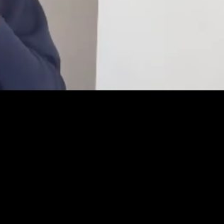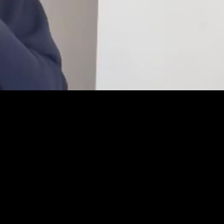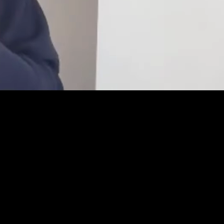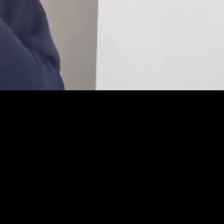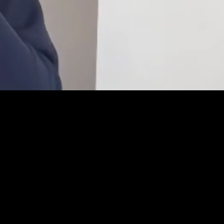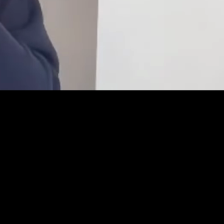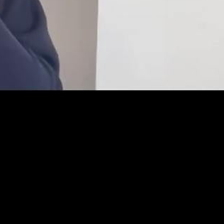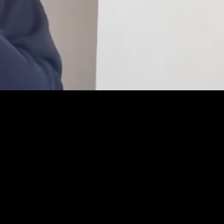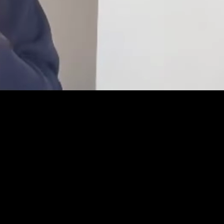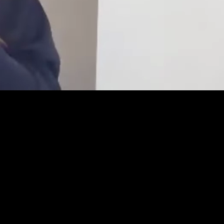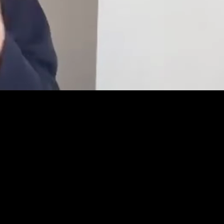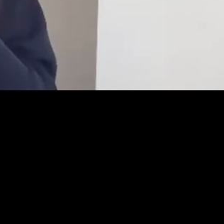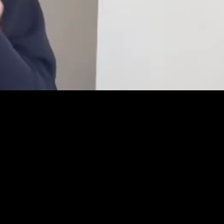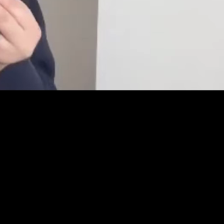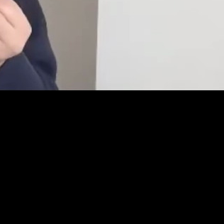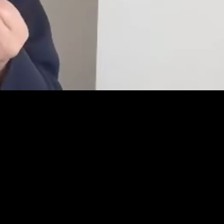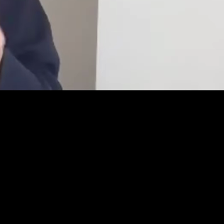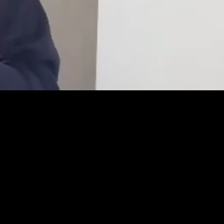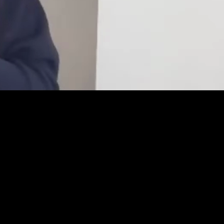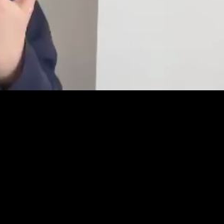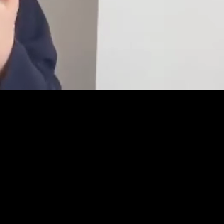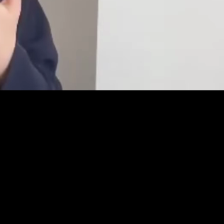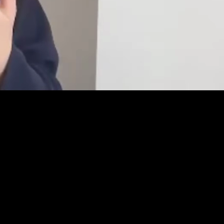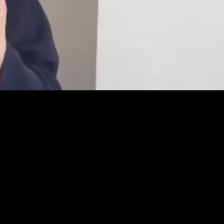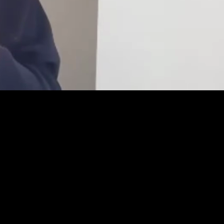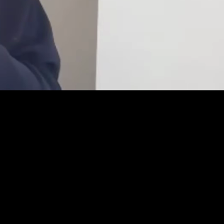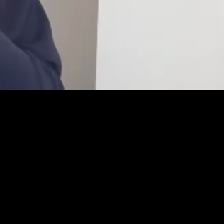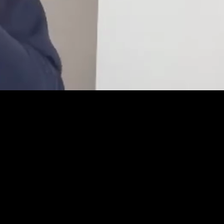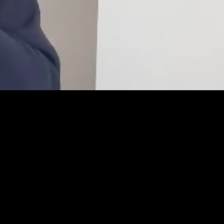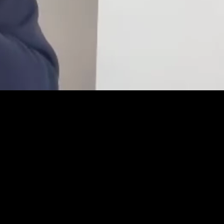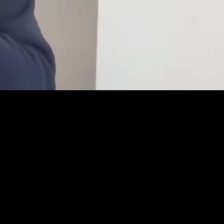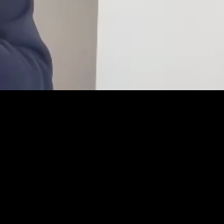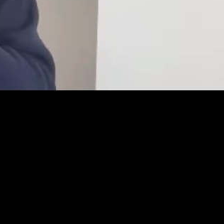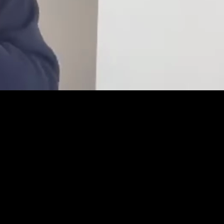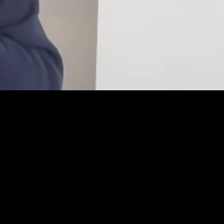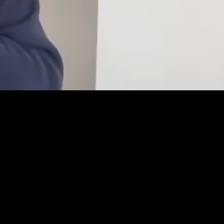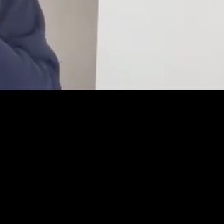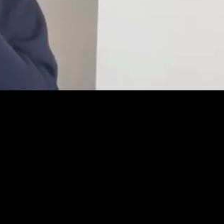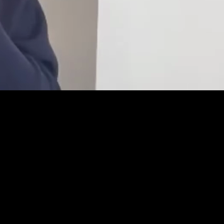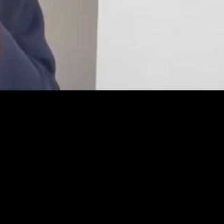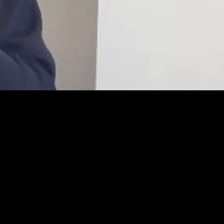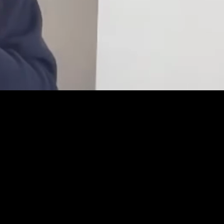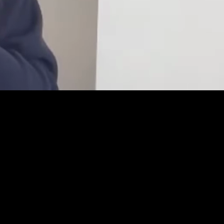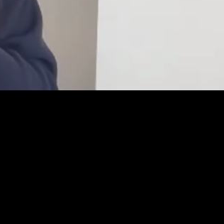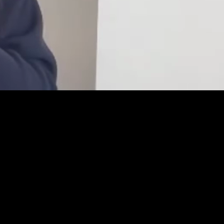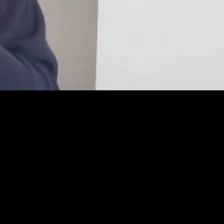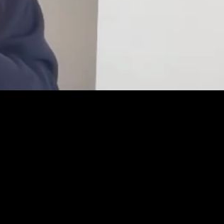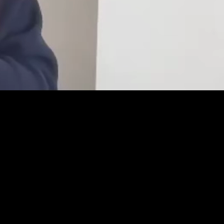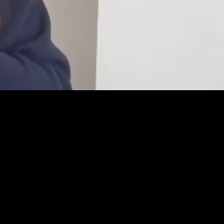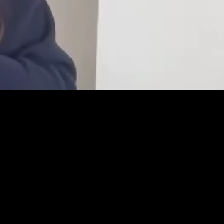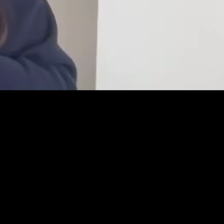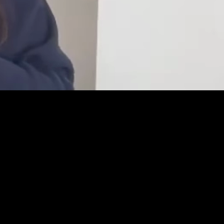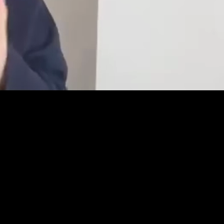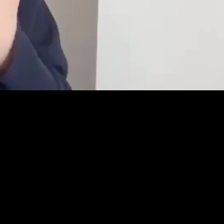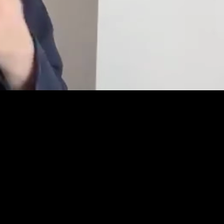Okay, that's great. Karys, thanks for being my buddy today. Thanks again, everyone, for attending. Just to repeat, if you can spare